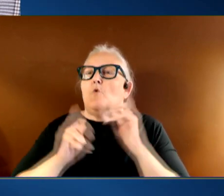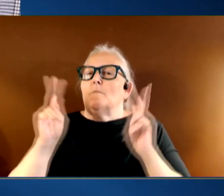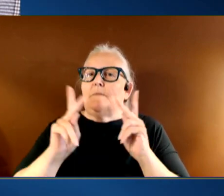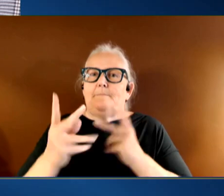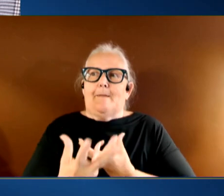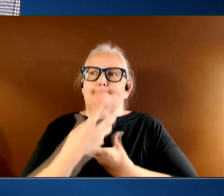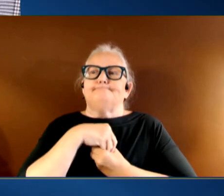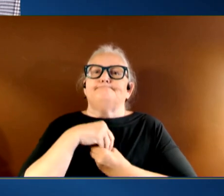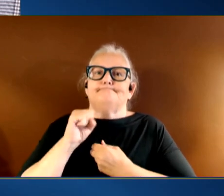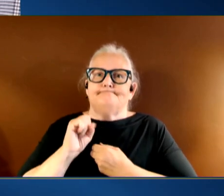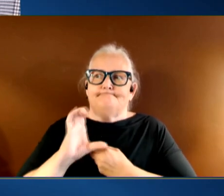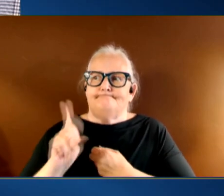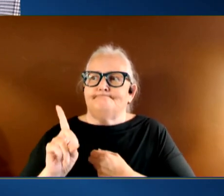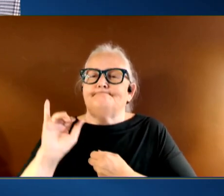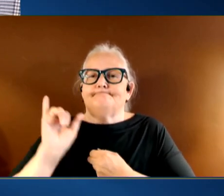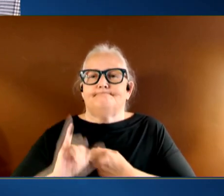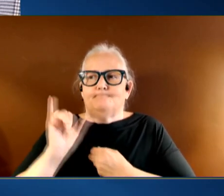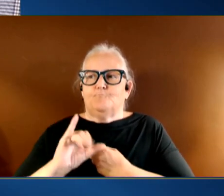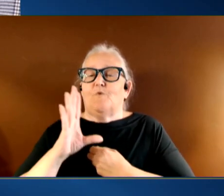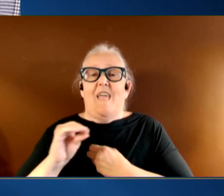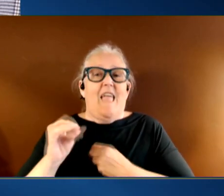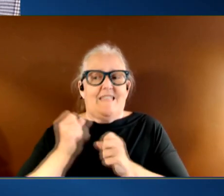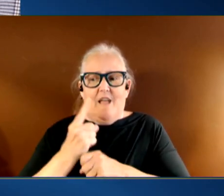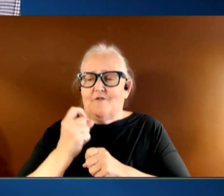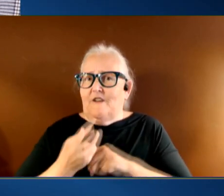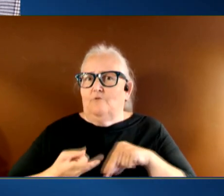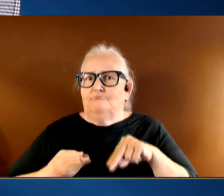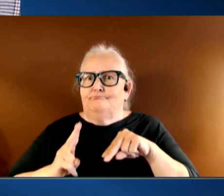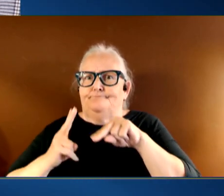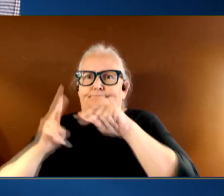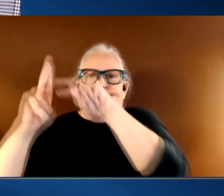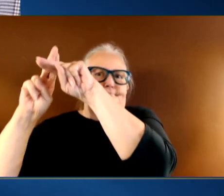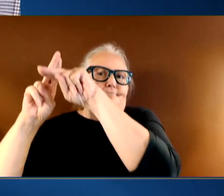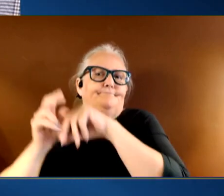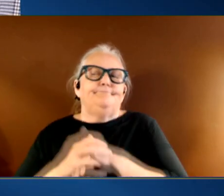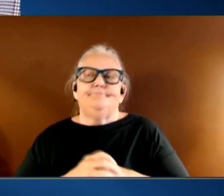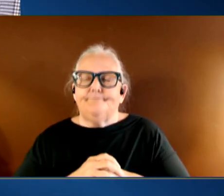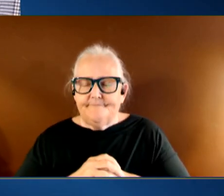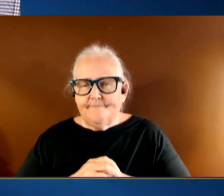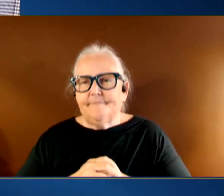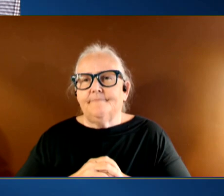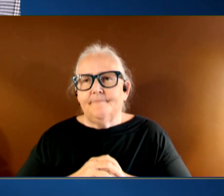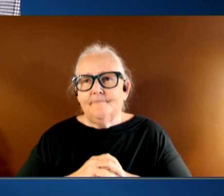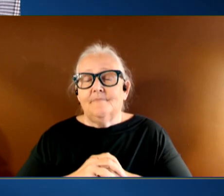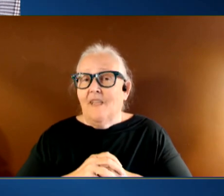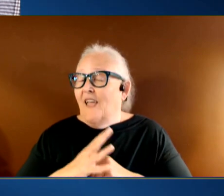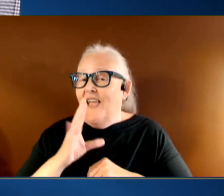our numbers are growing year over year, which is causing policymakers and public